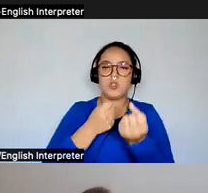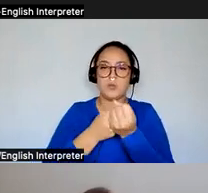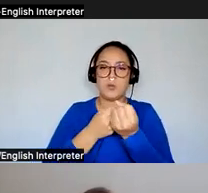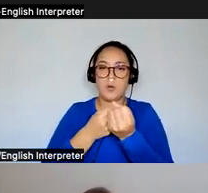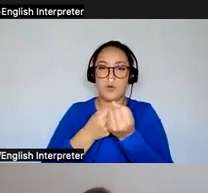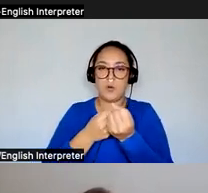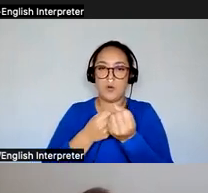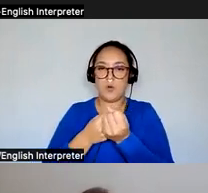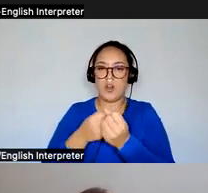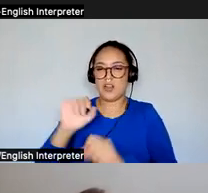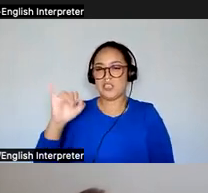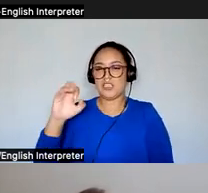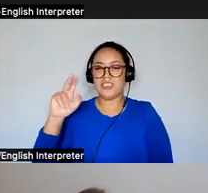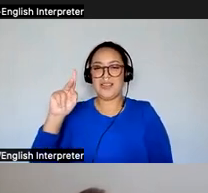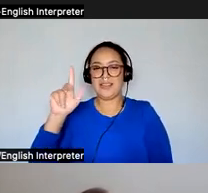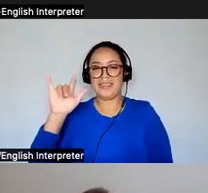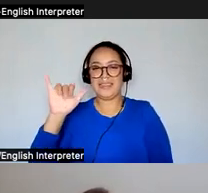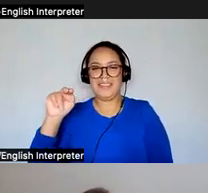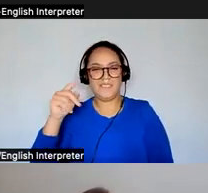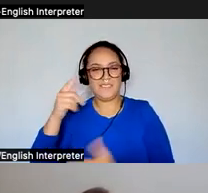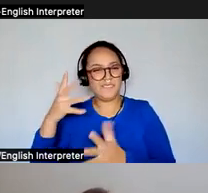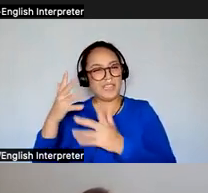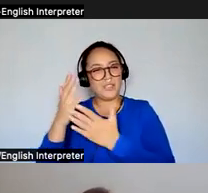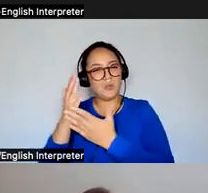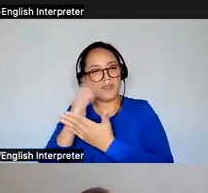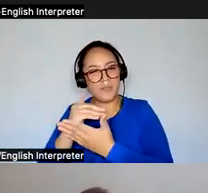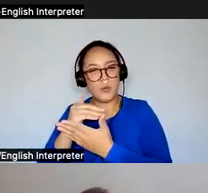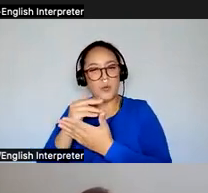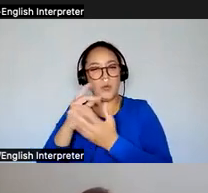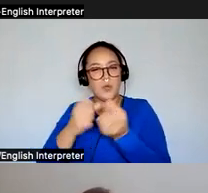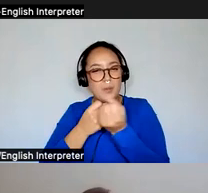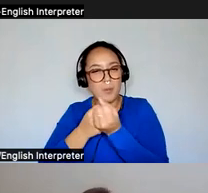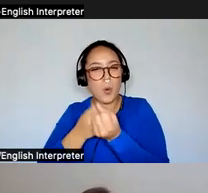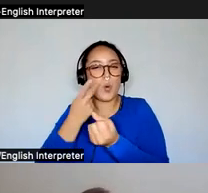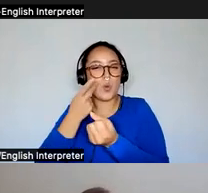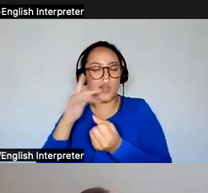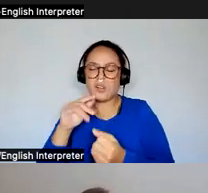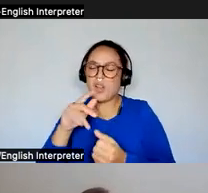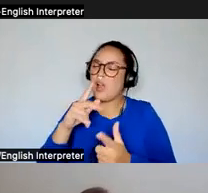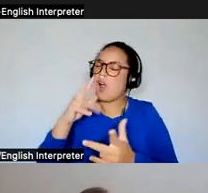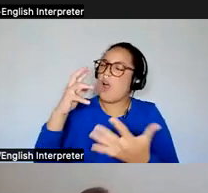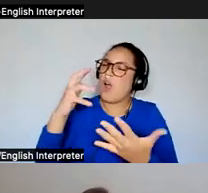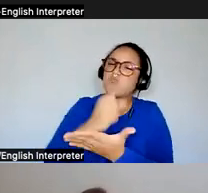went over to really have your project take place within that timeframe because this is